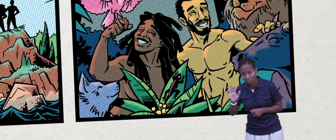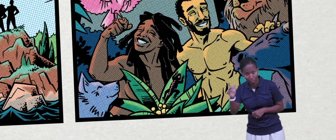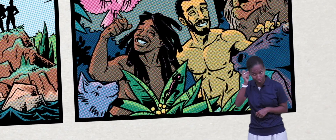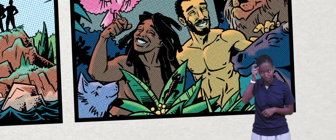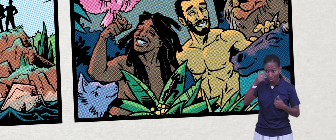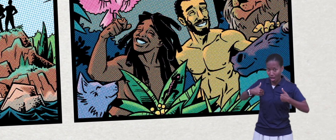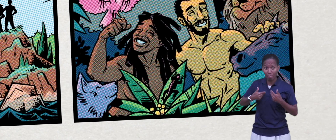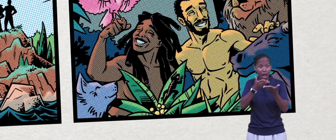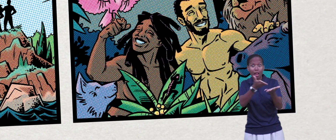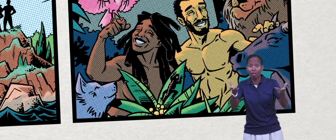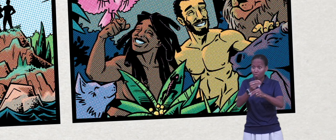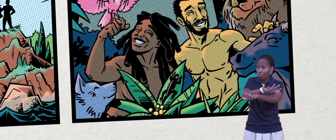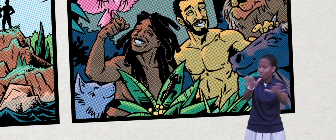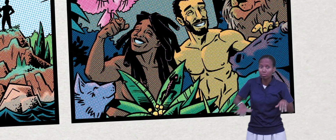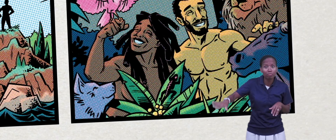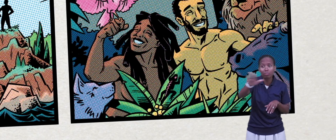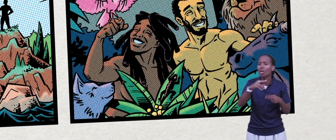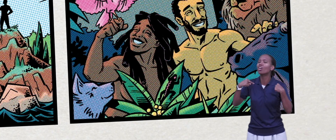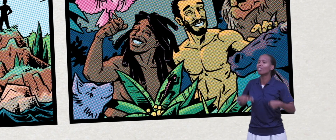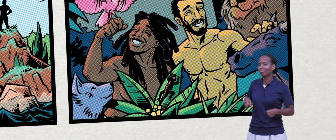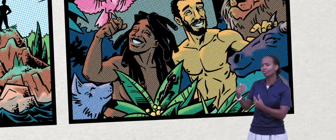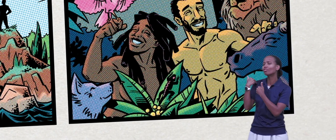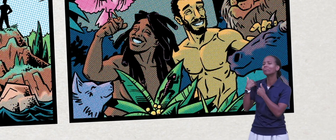Tim: Yes, and also on the land are beasts that humans are supposed to oversee.